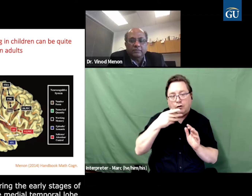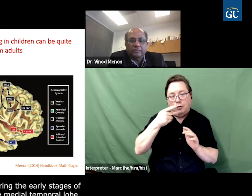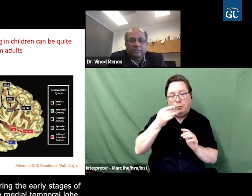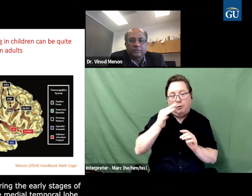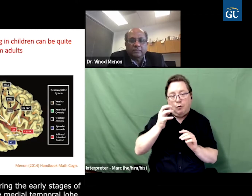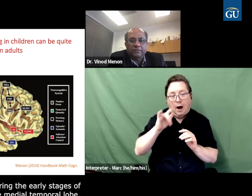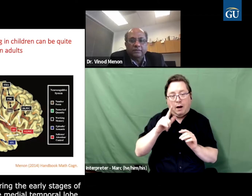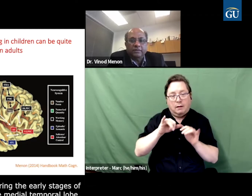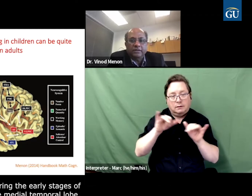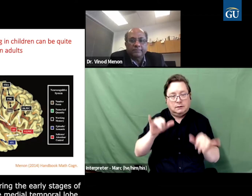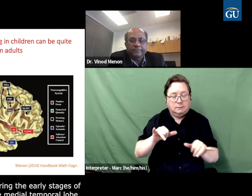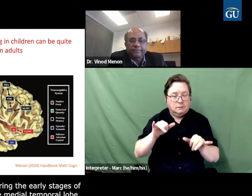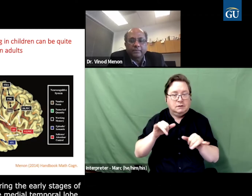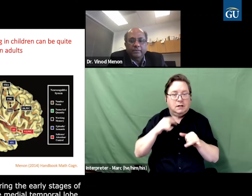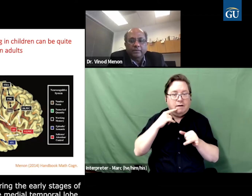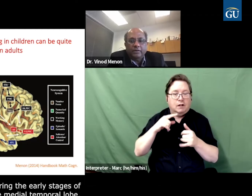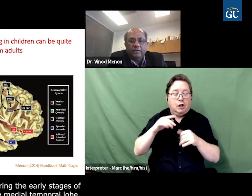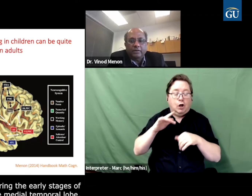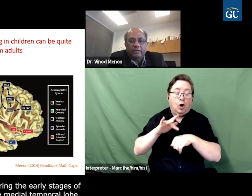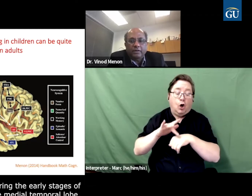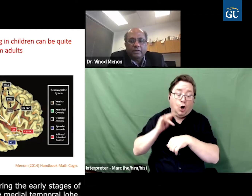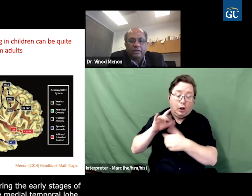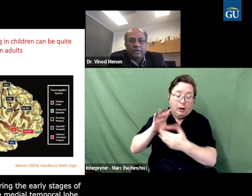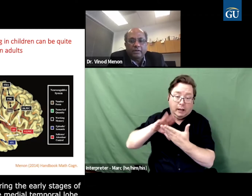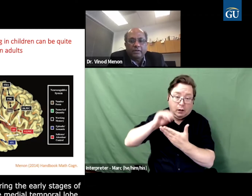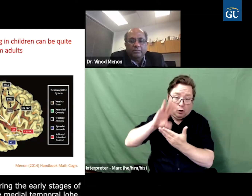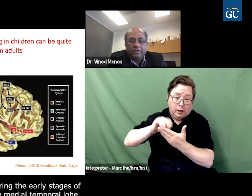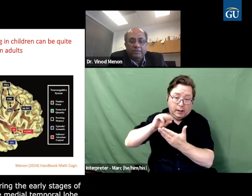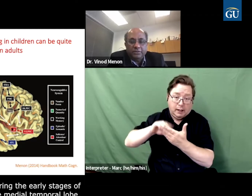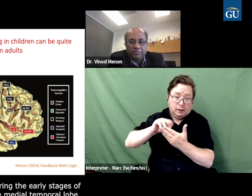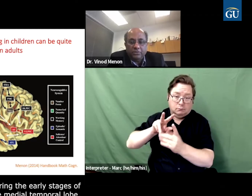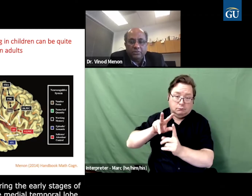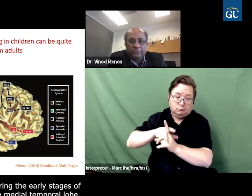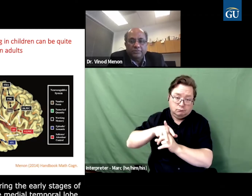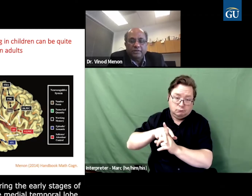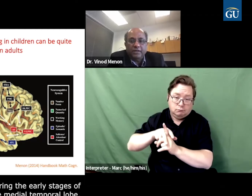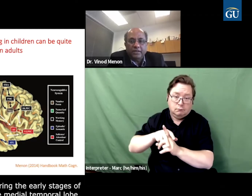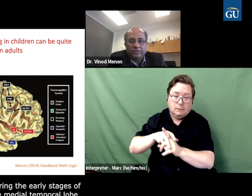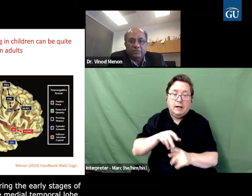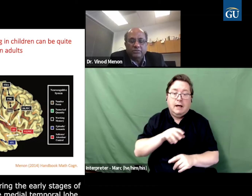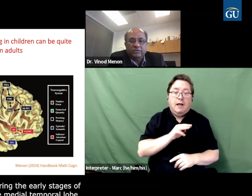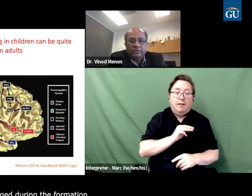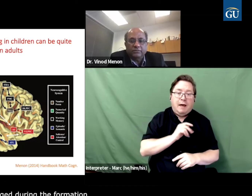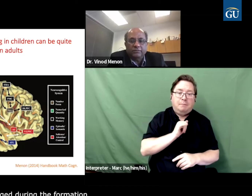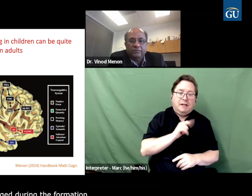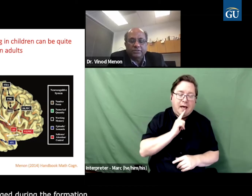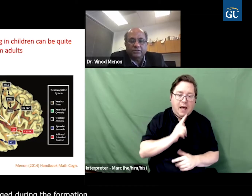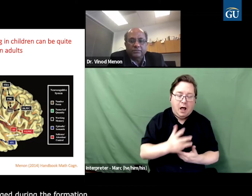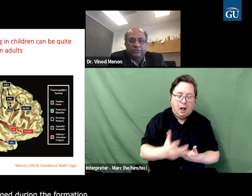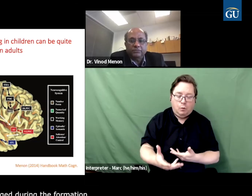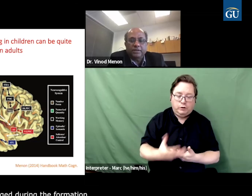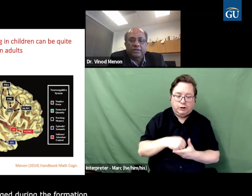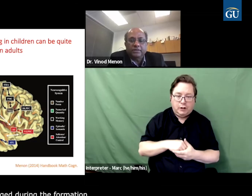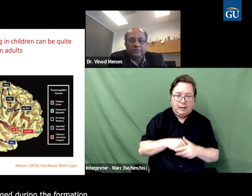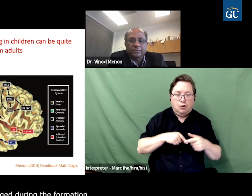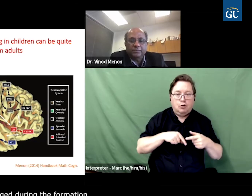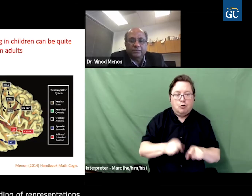early stages of learning uh the medial temporal lobe which is